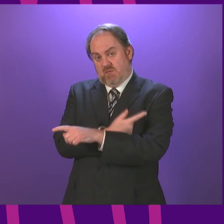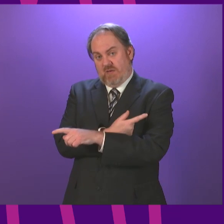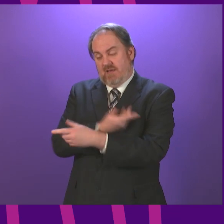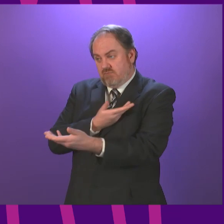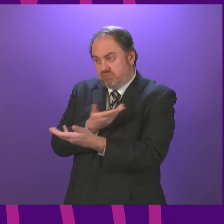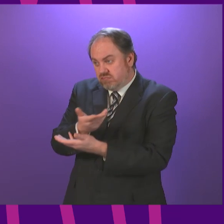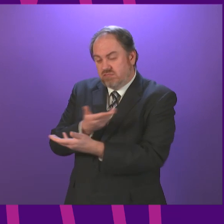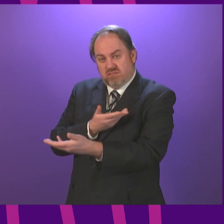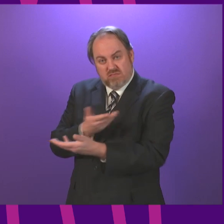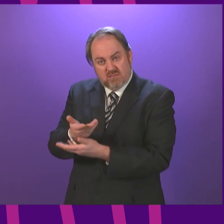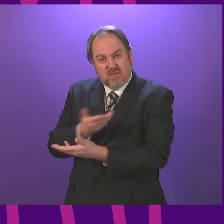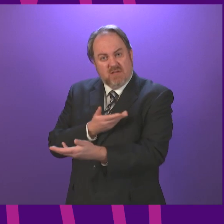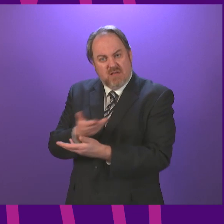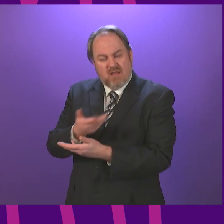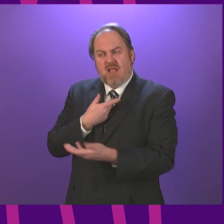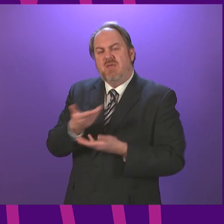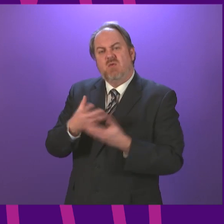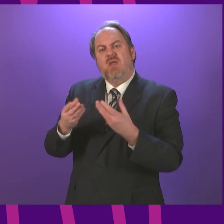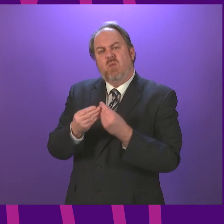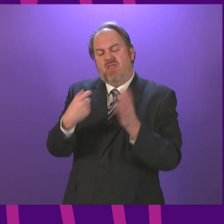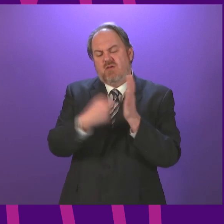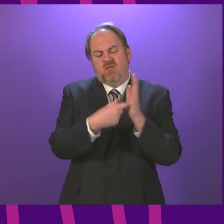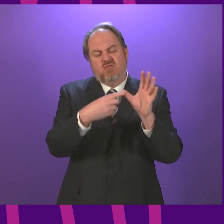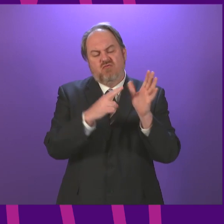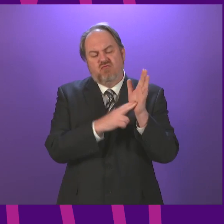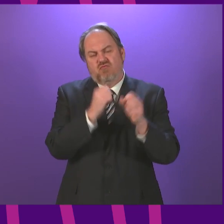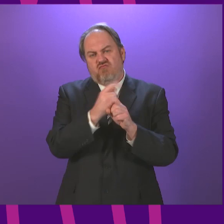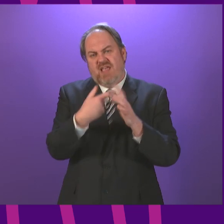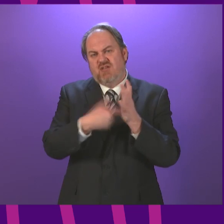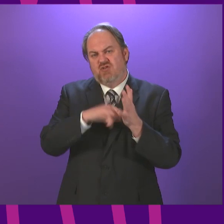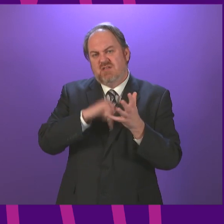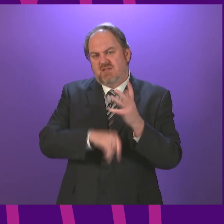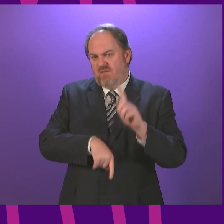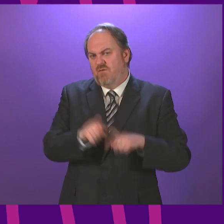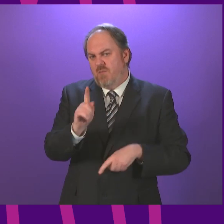with Police Scotland and Rangers Football Club to understand why the events in question took place,